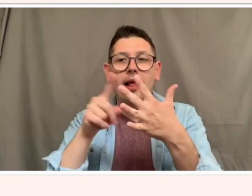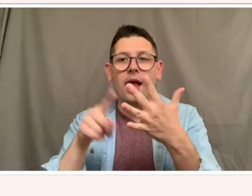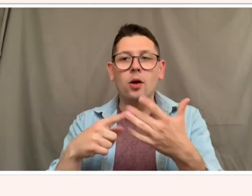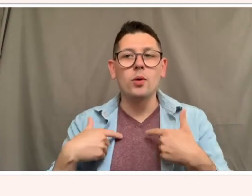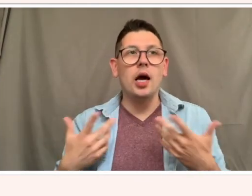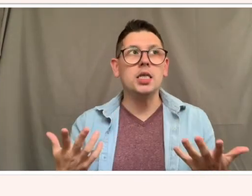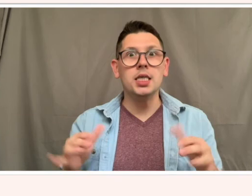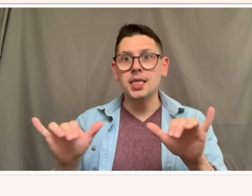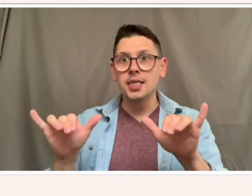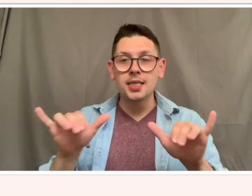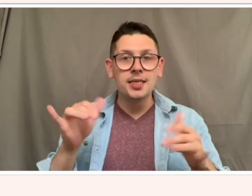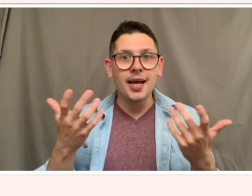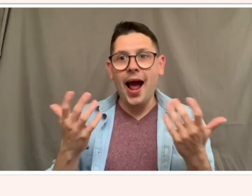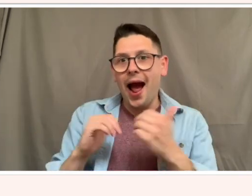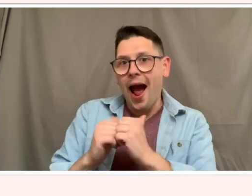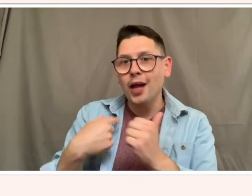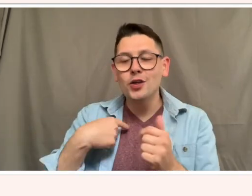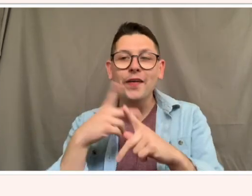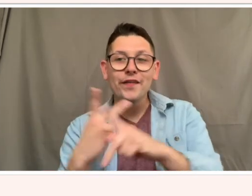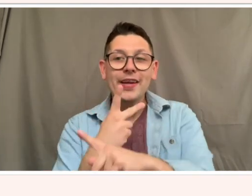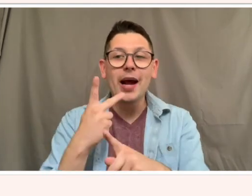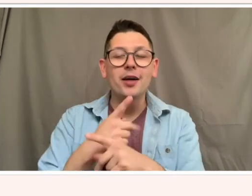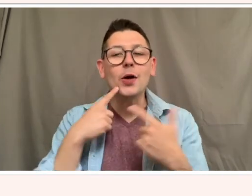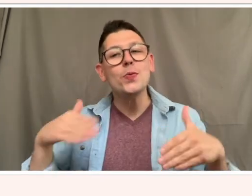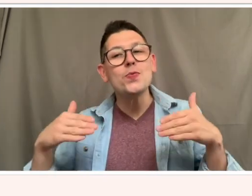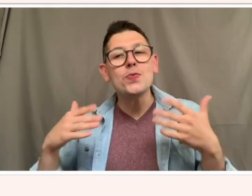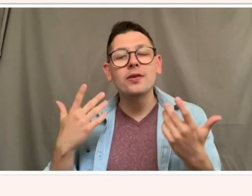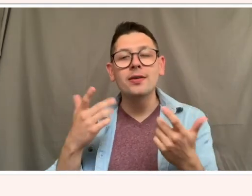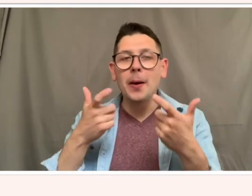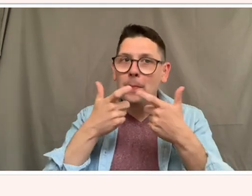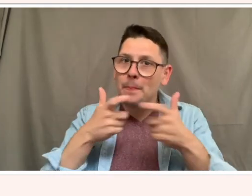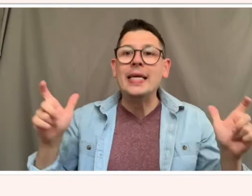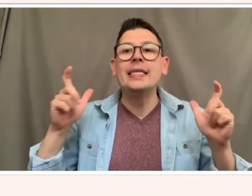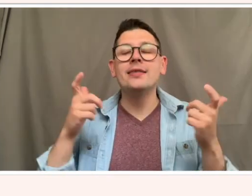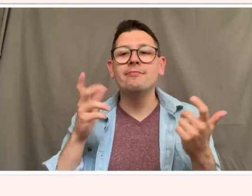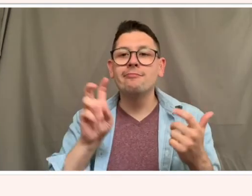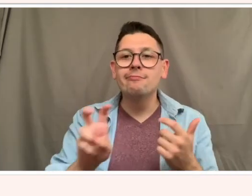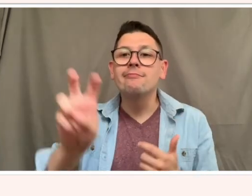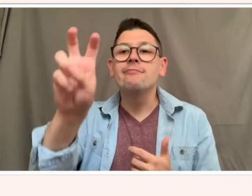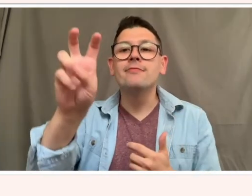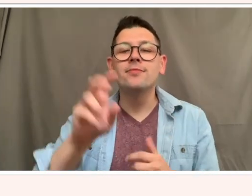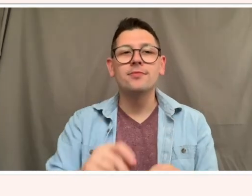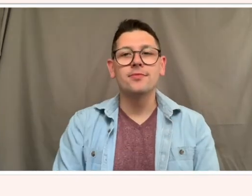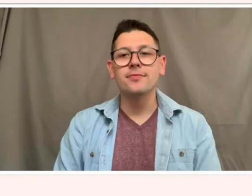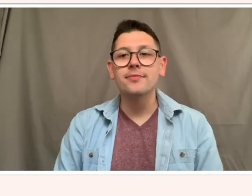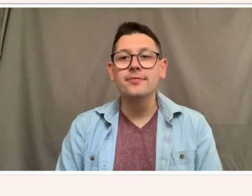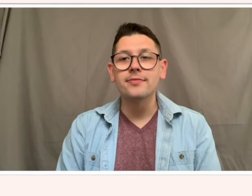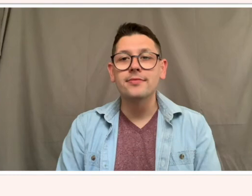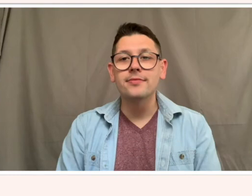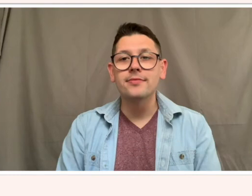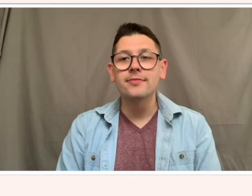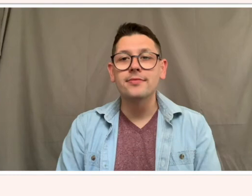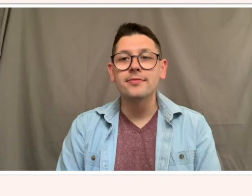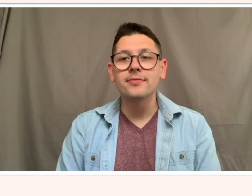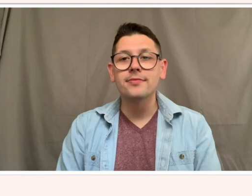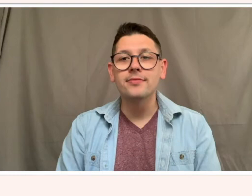There's not guidebook that tells us what it is that we need to do to be successful in our jobs, and so this has been a big journey for all of us.